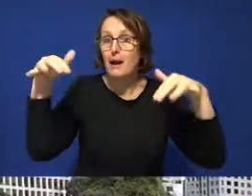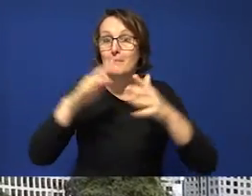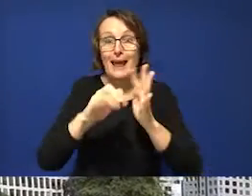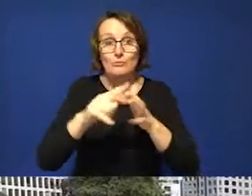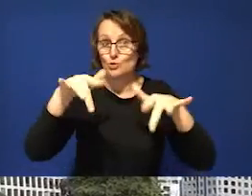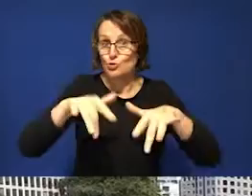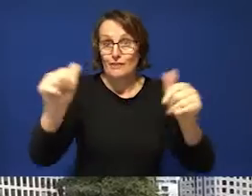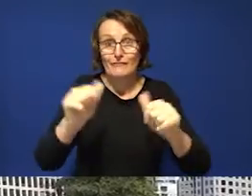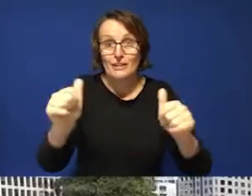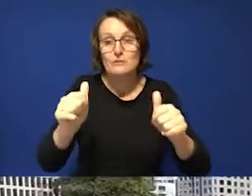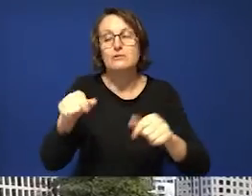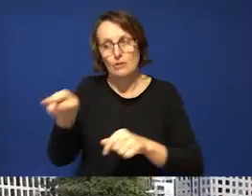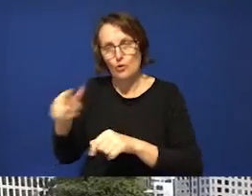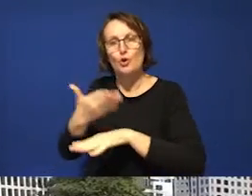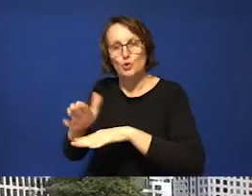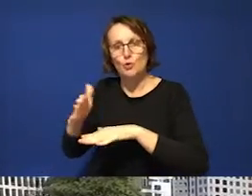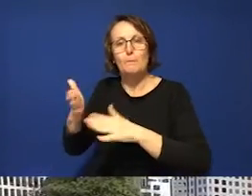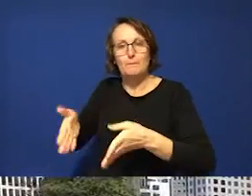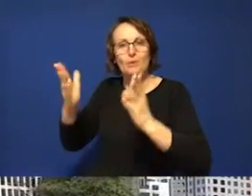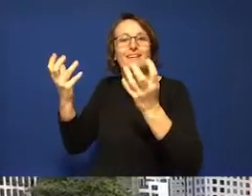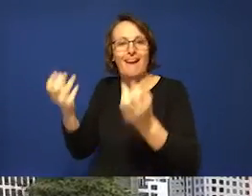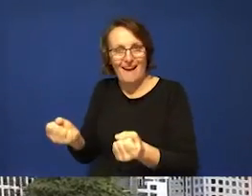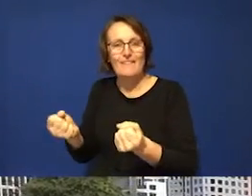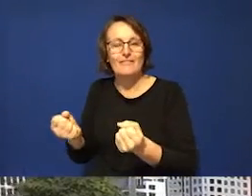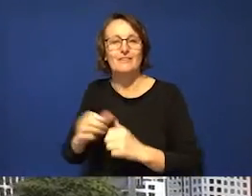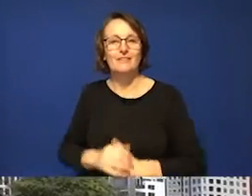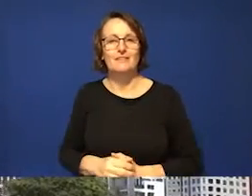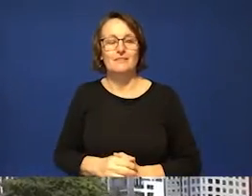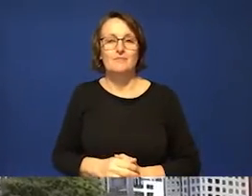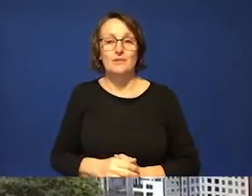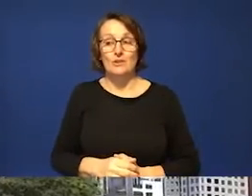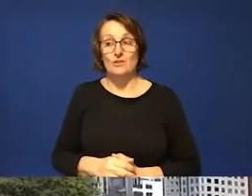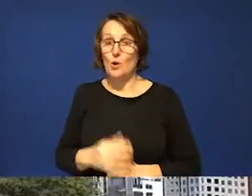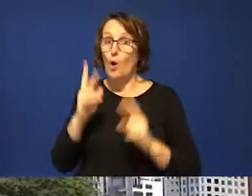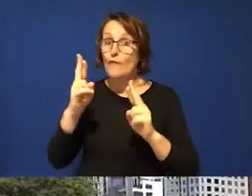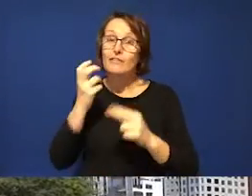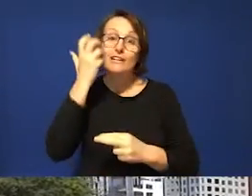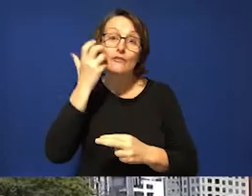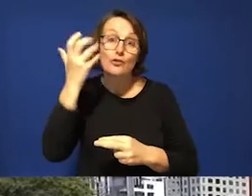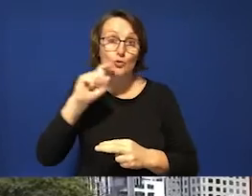So that's the idea about this is just one piece. There'll be further projects in the precinct